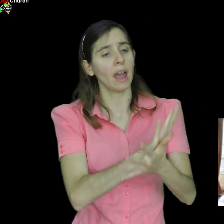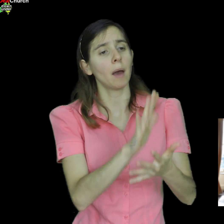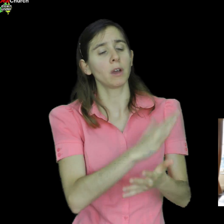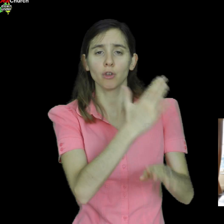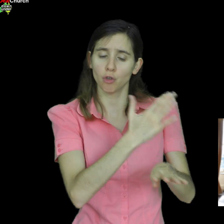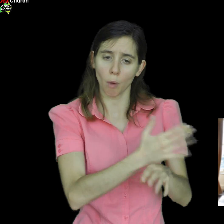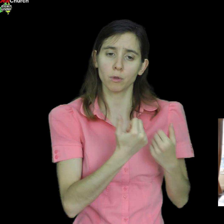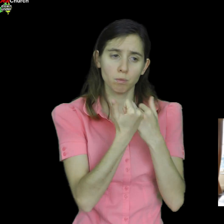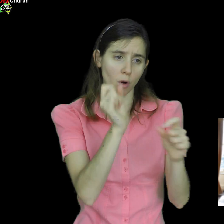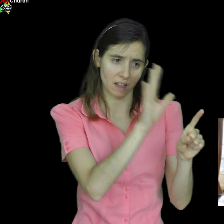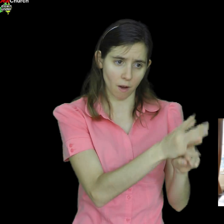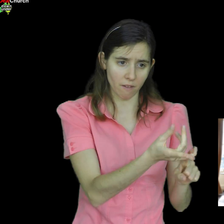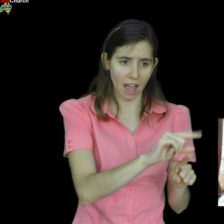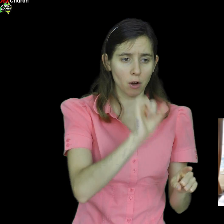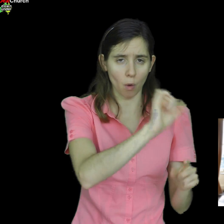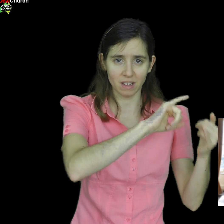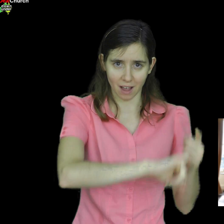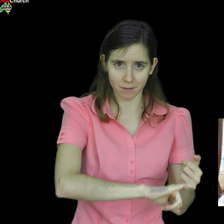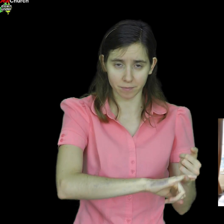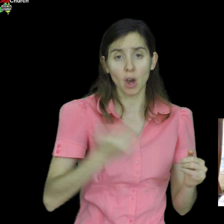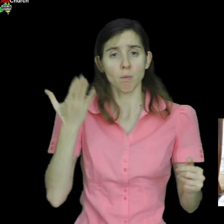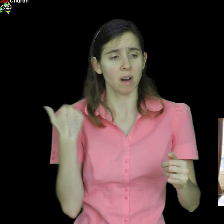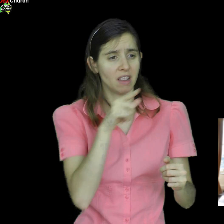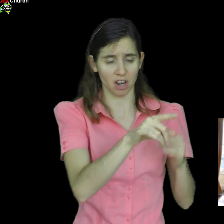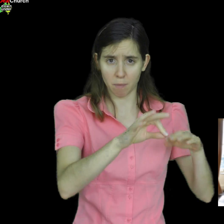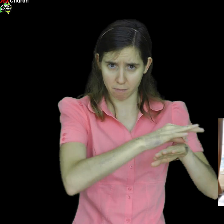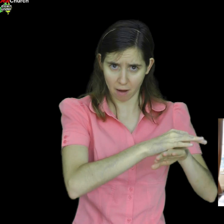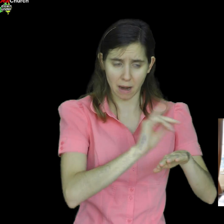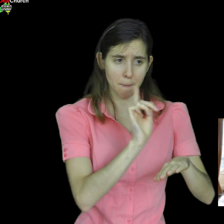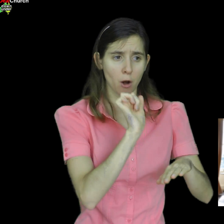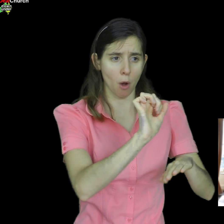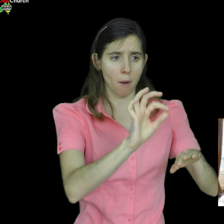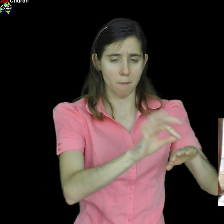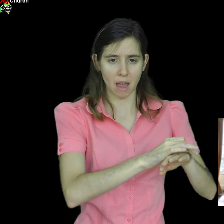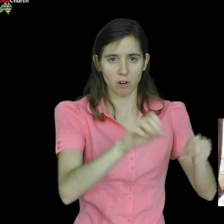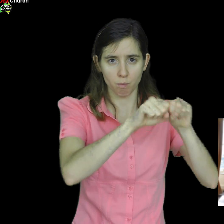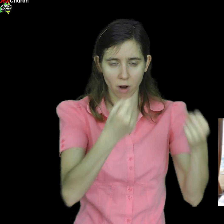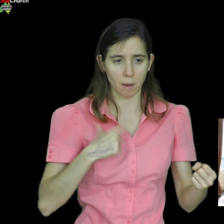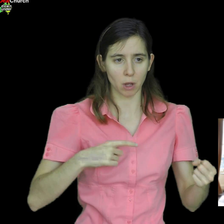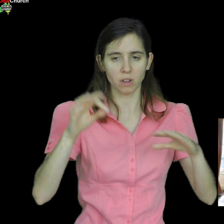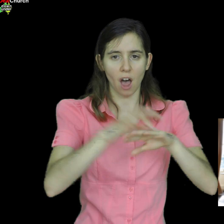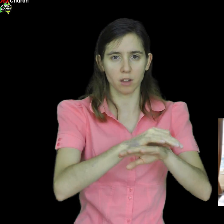young son. She had been married, but her husband was unfaithful and eventually